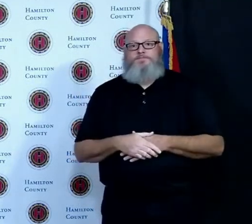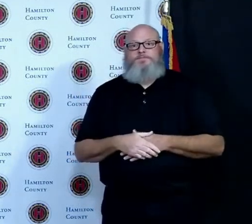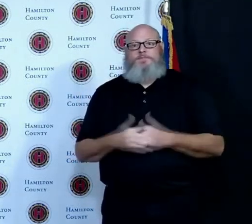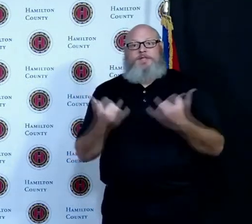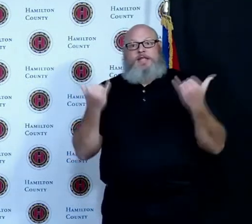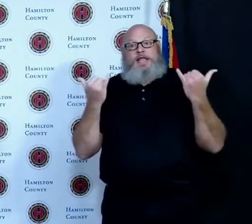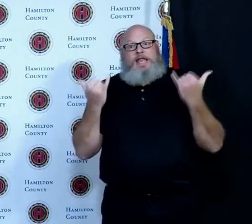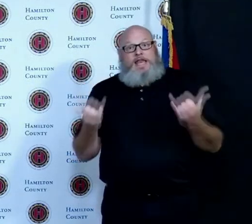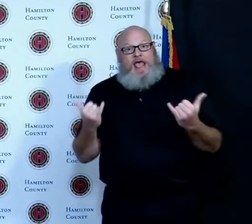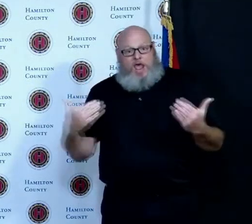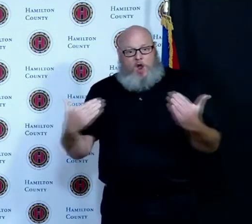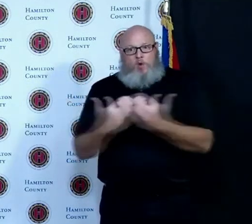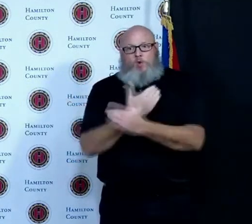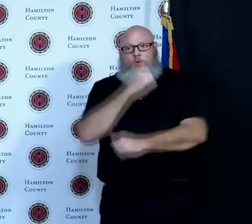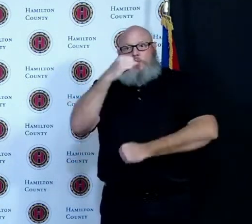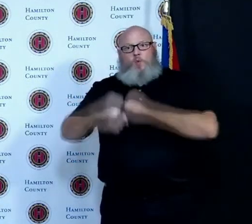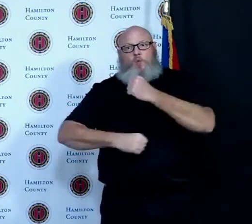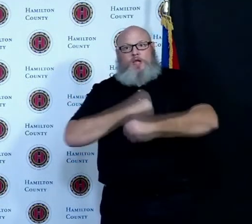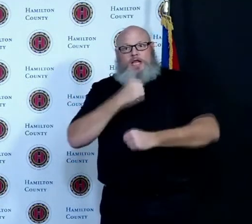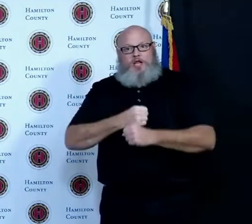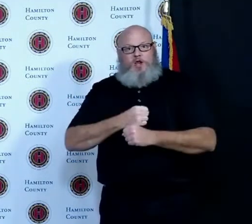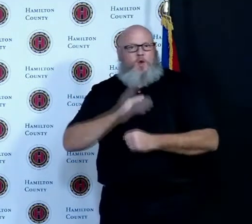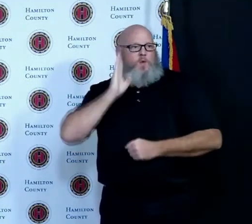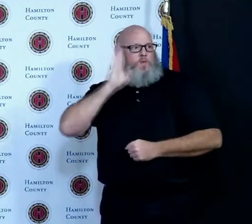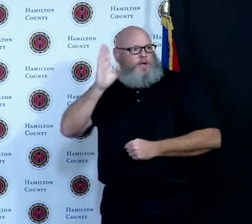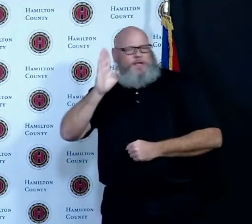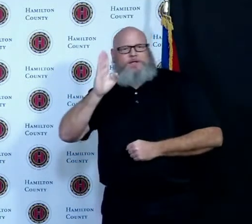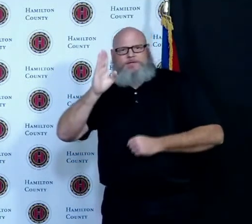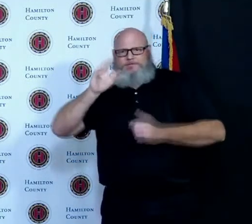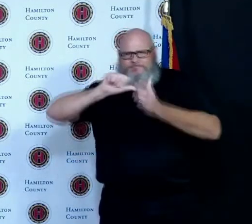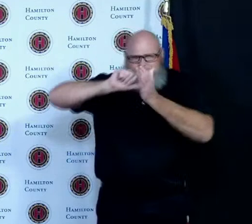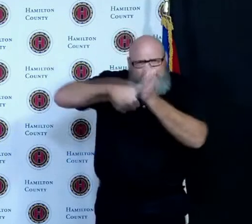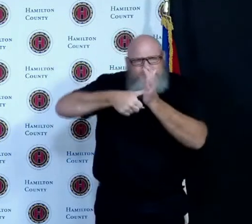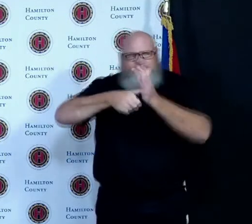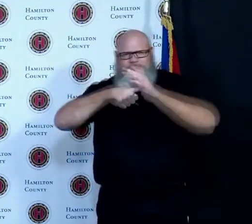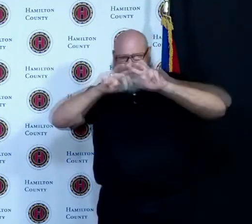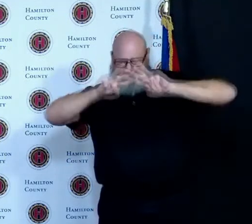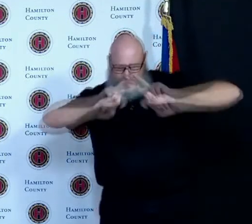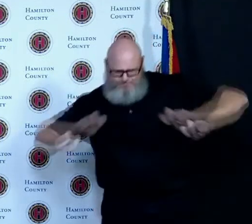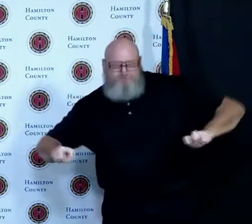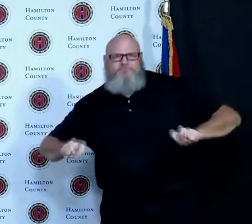not out of the woods yet and the vaccine is not being widely distributed yet and so we need to